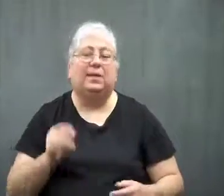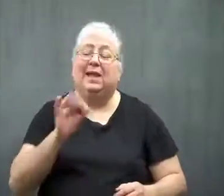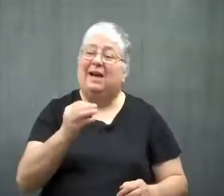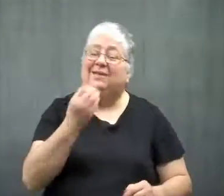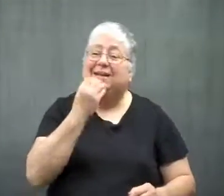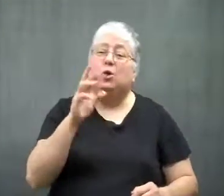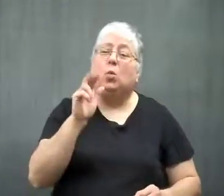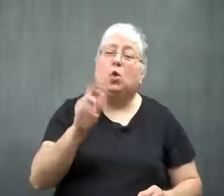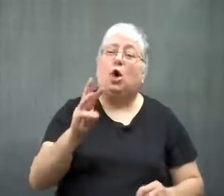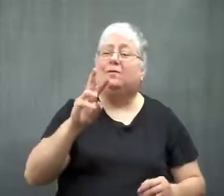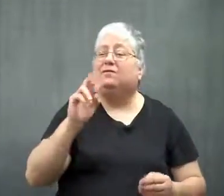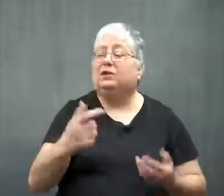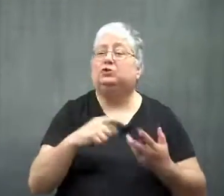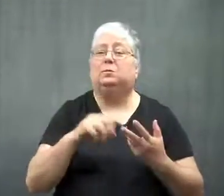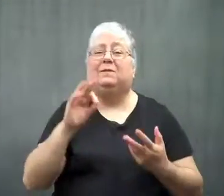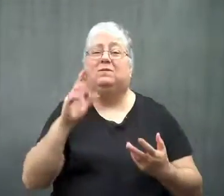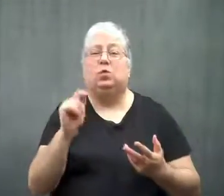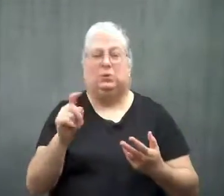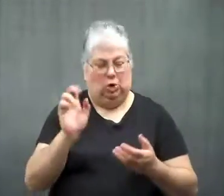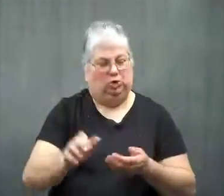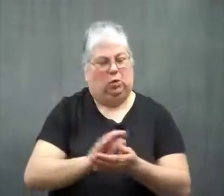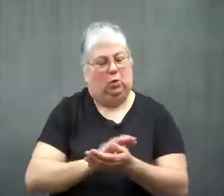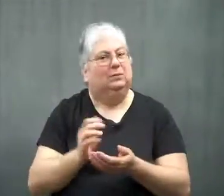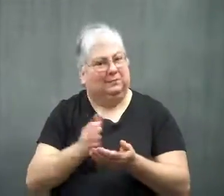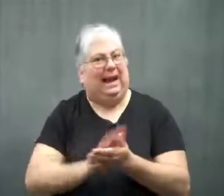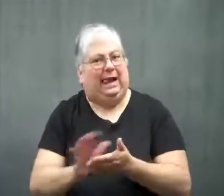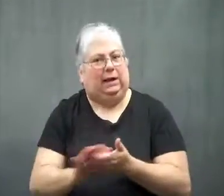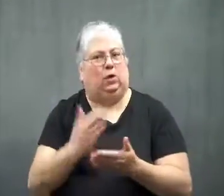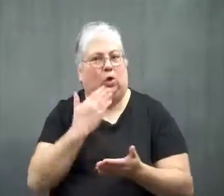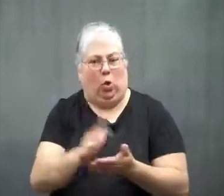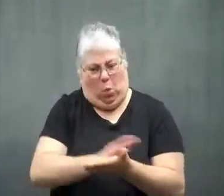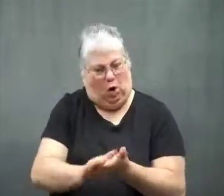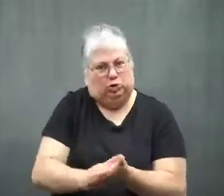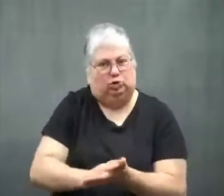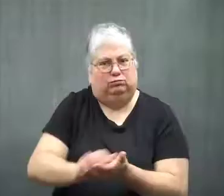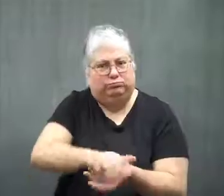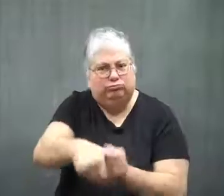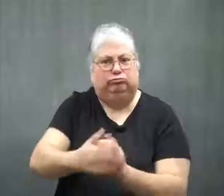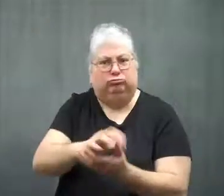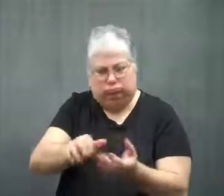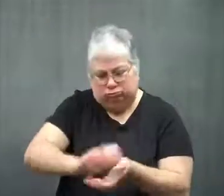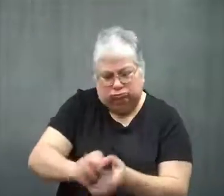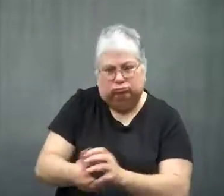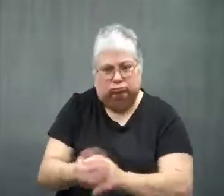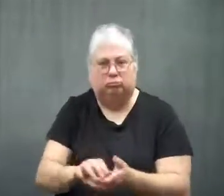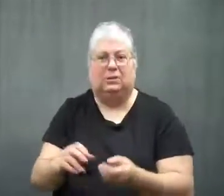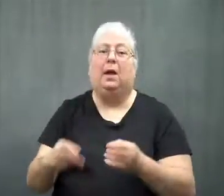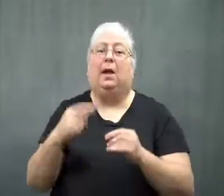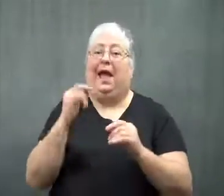Vegetables and fruits eaten raw should be washed well.